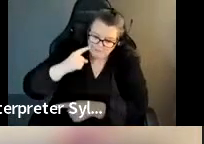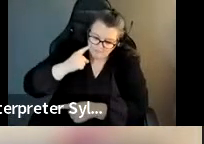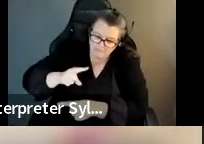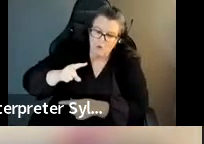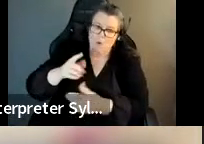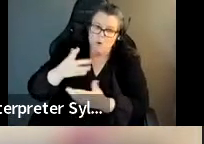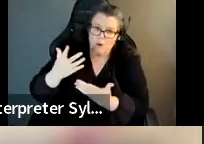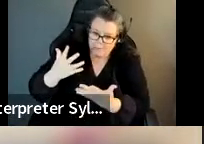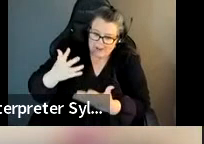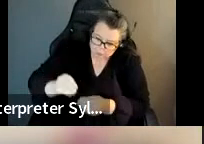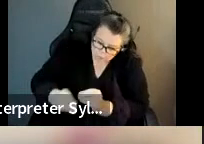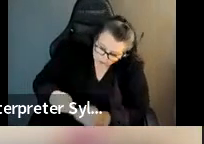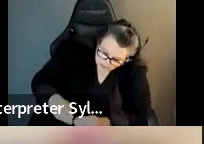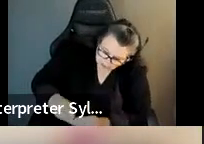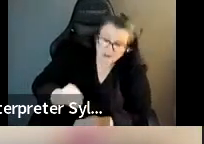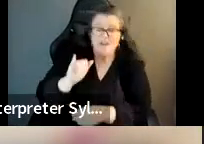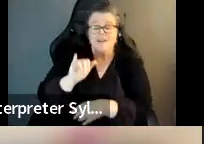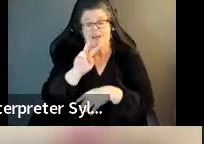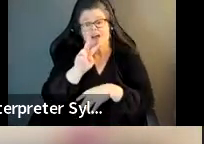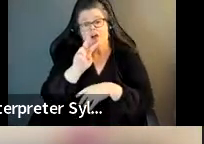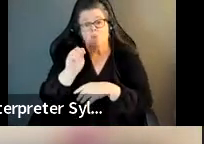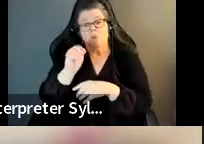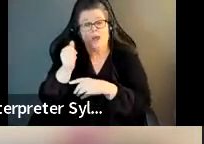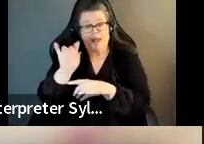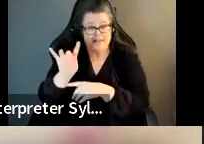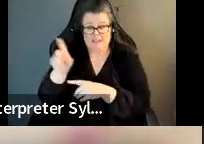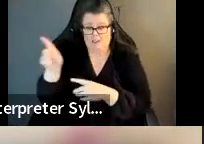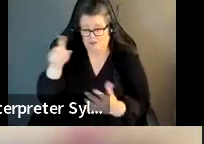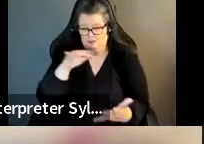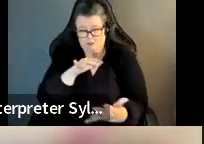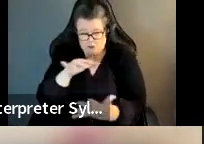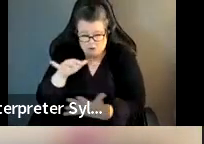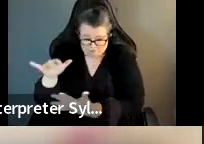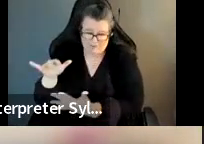The 2018 Survey of Occupational Injuries and Illness suggests that health care workers